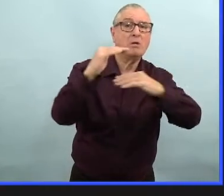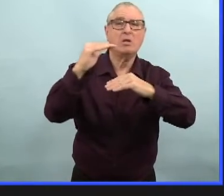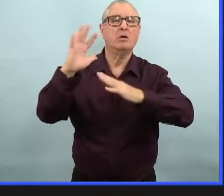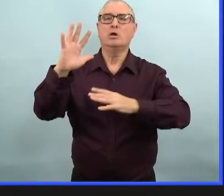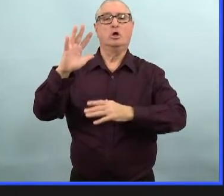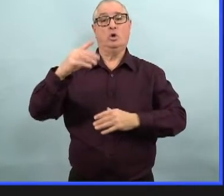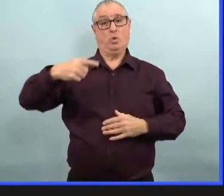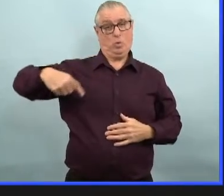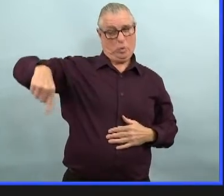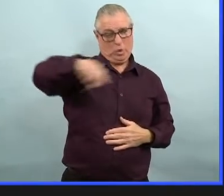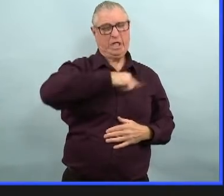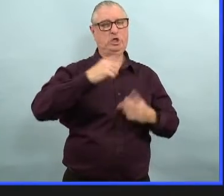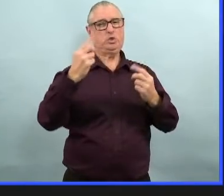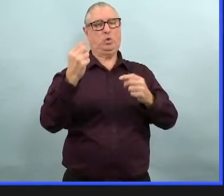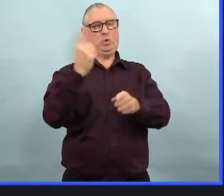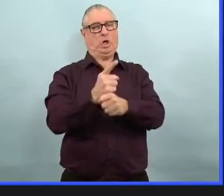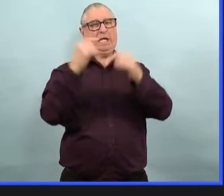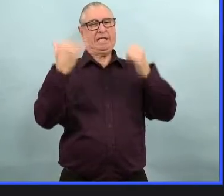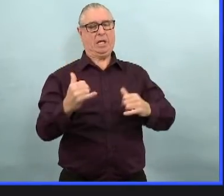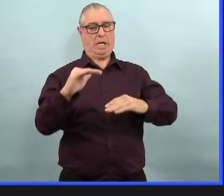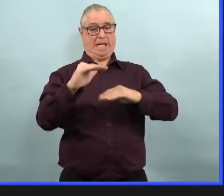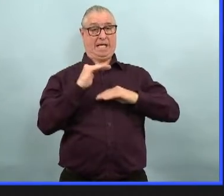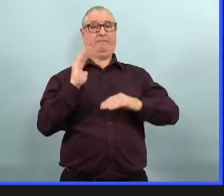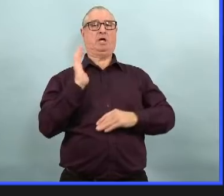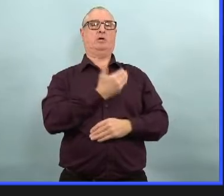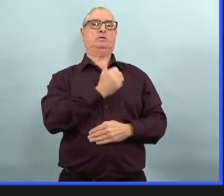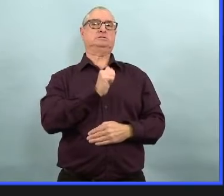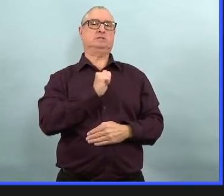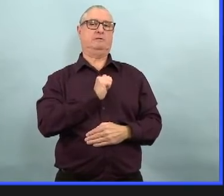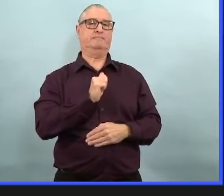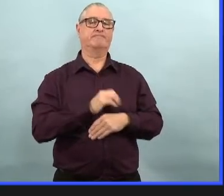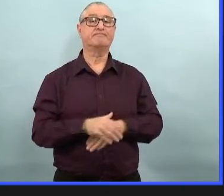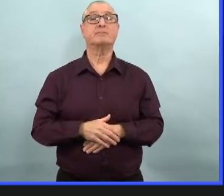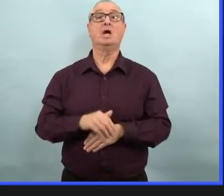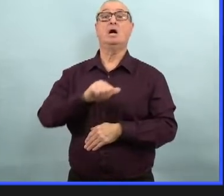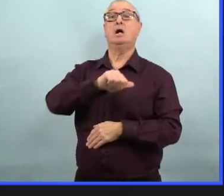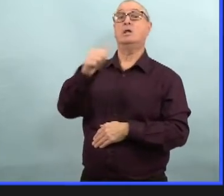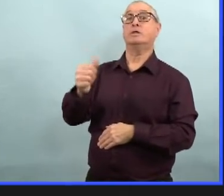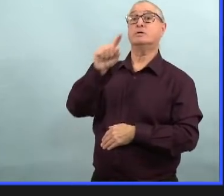not being able to reach people who got a test and then they tested positive because i think